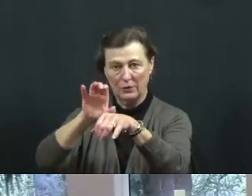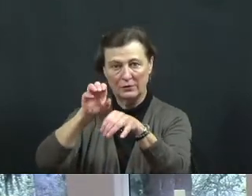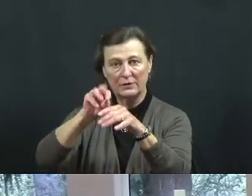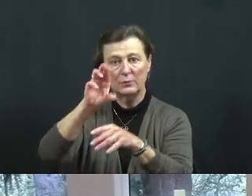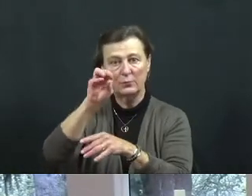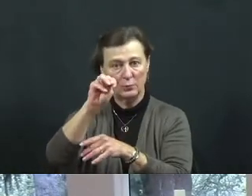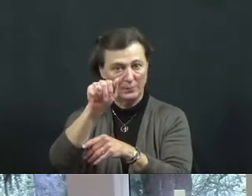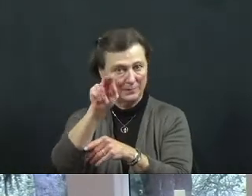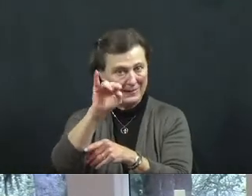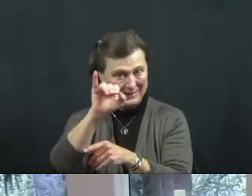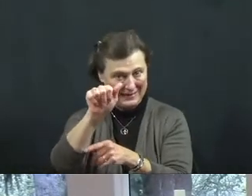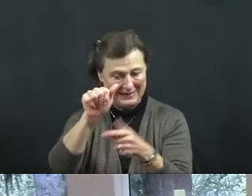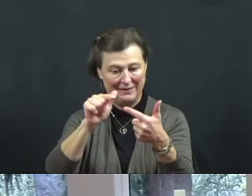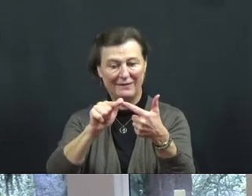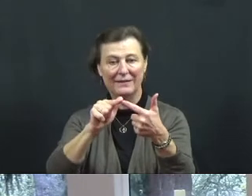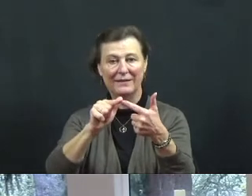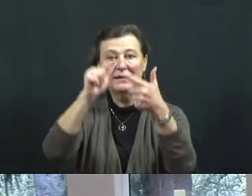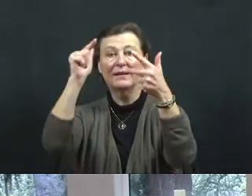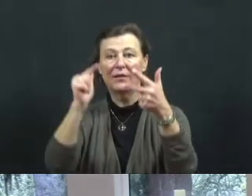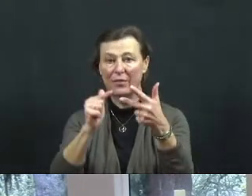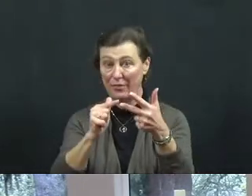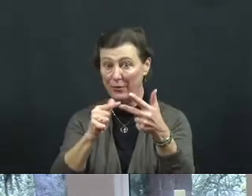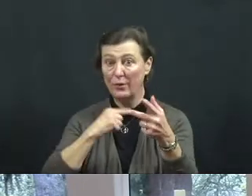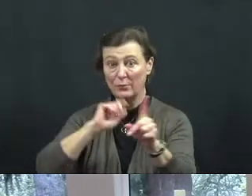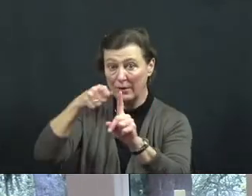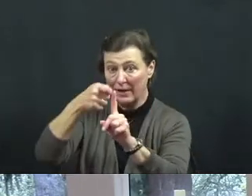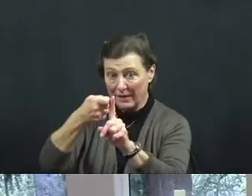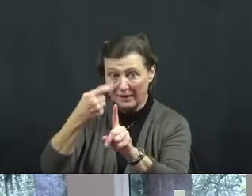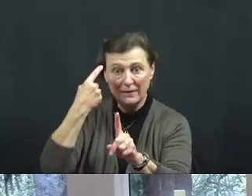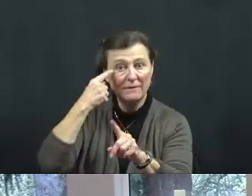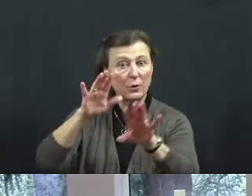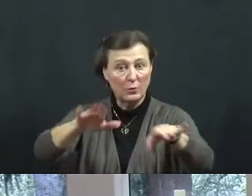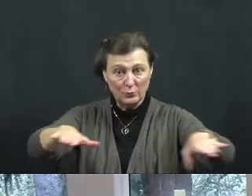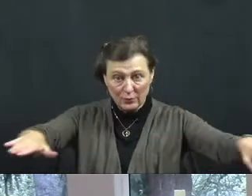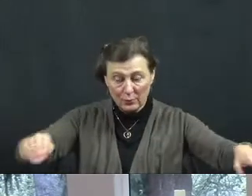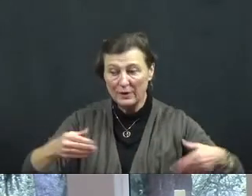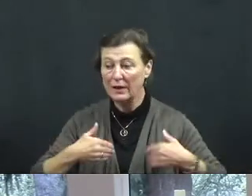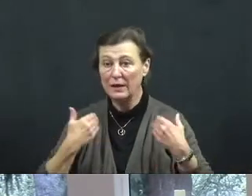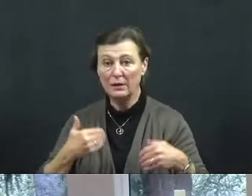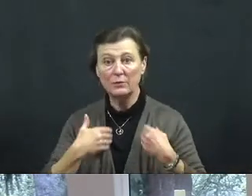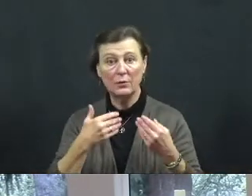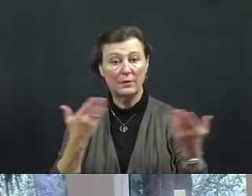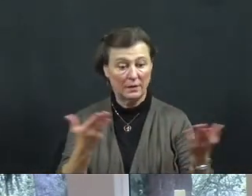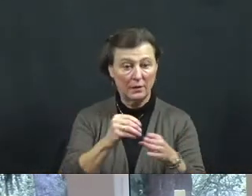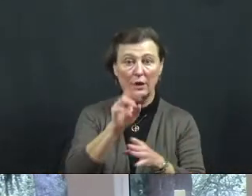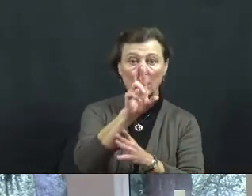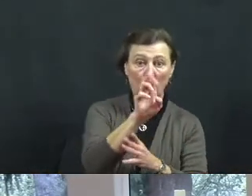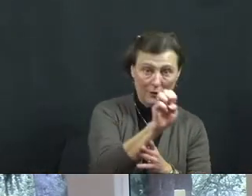And the third, we light for our children and youth; both in religious education and in